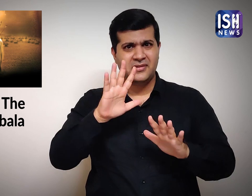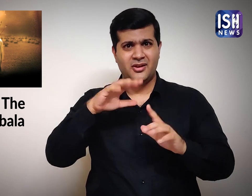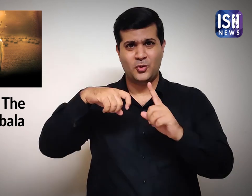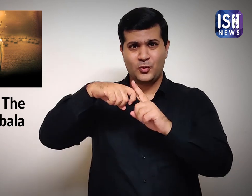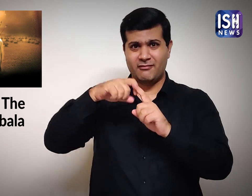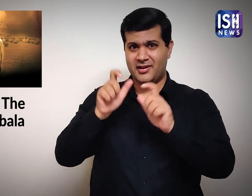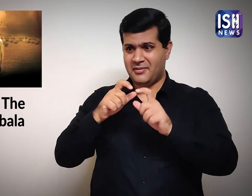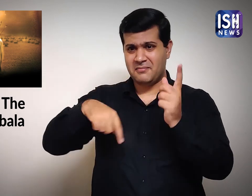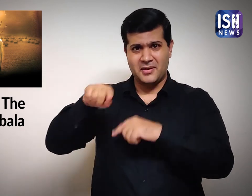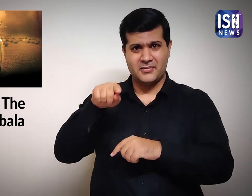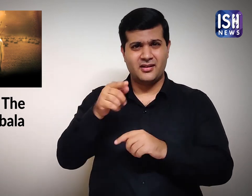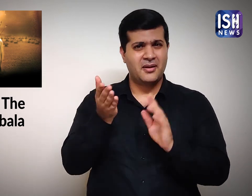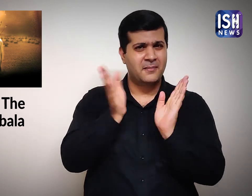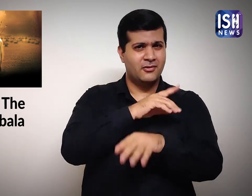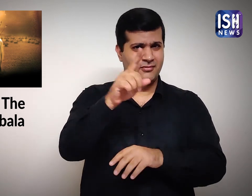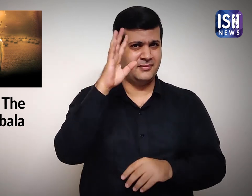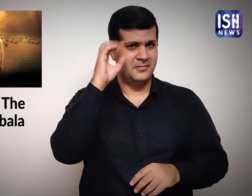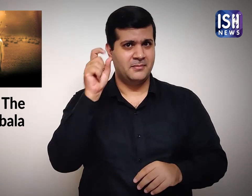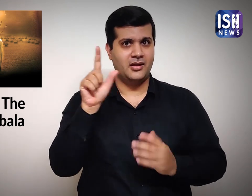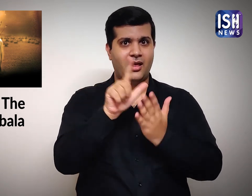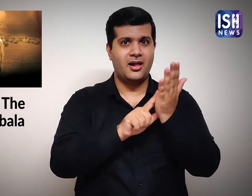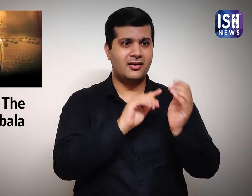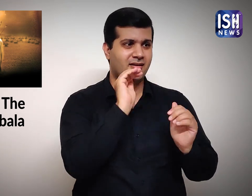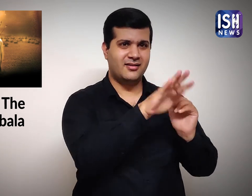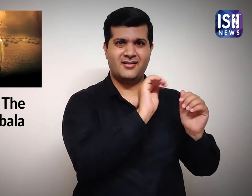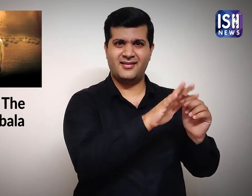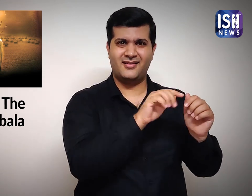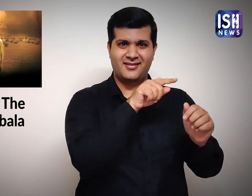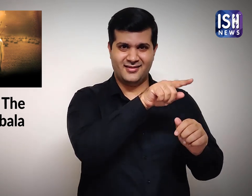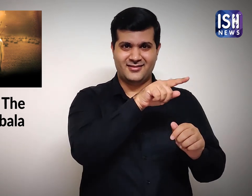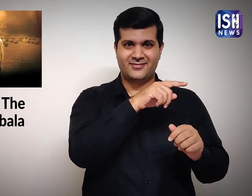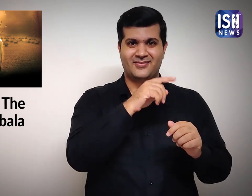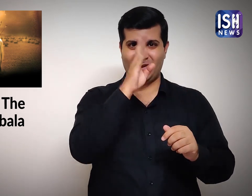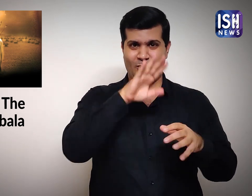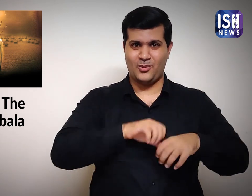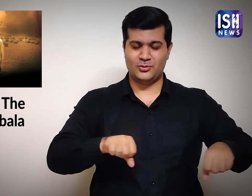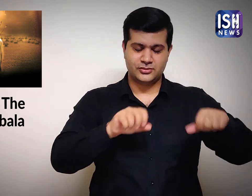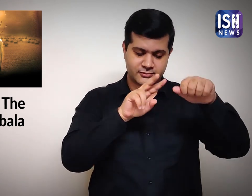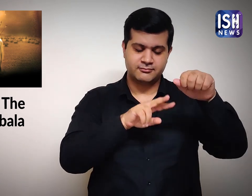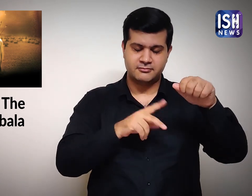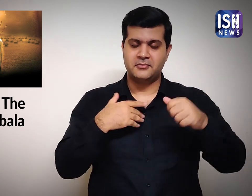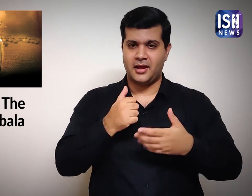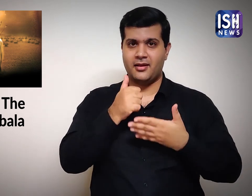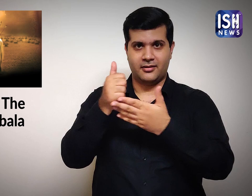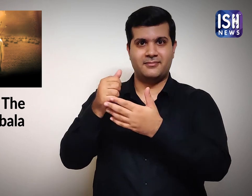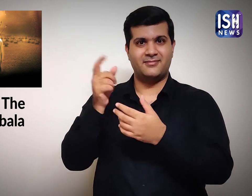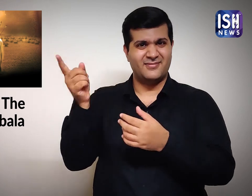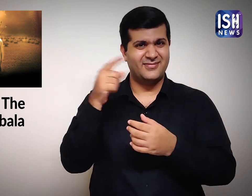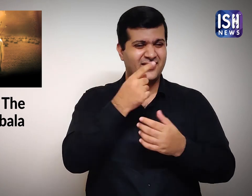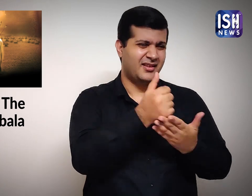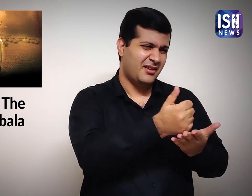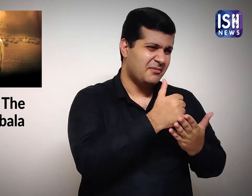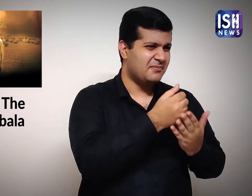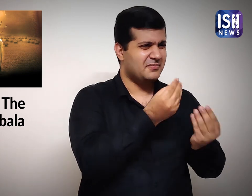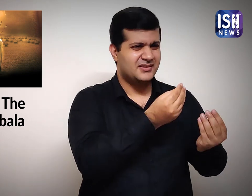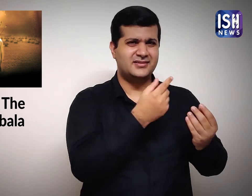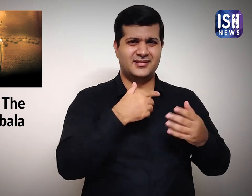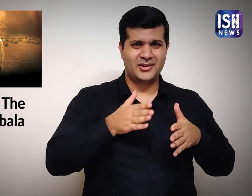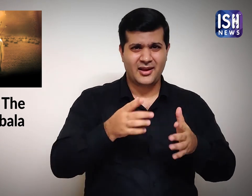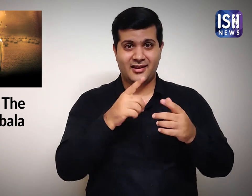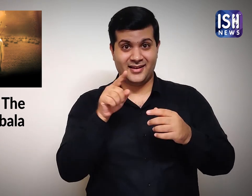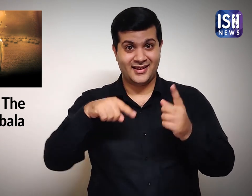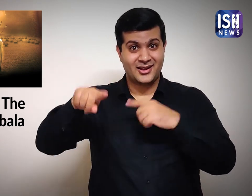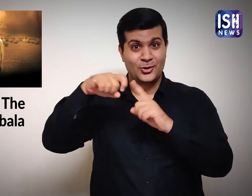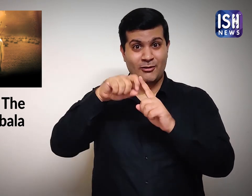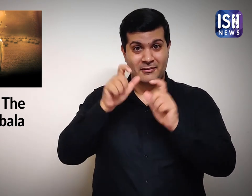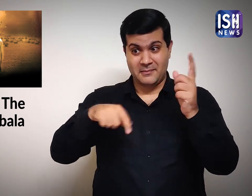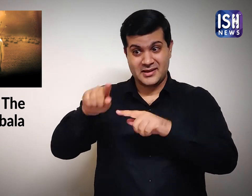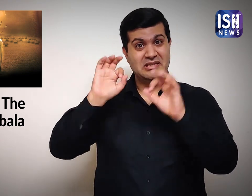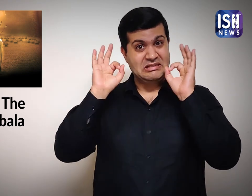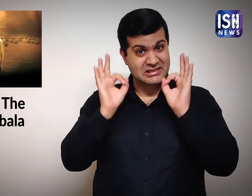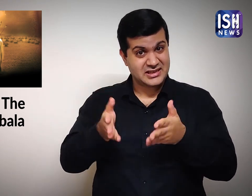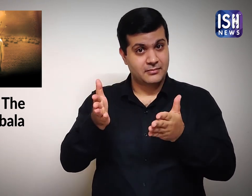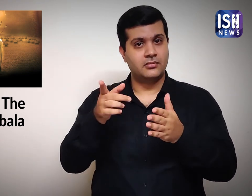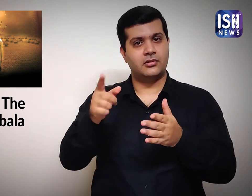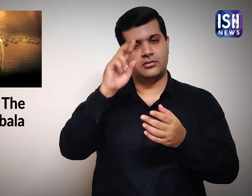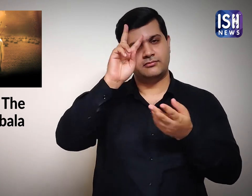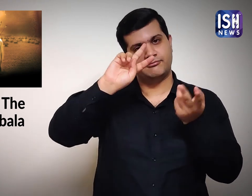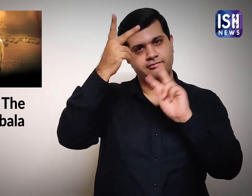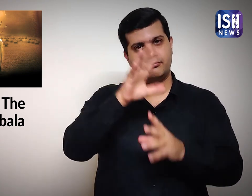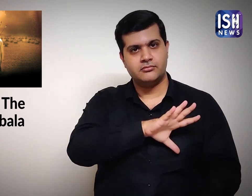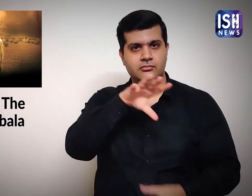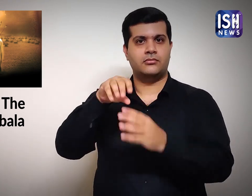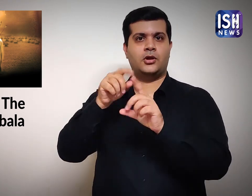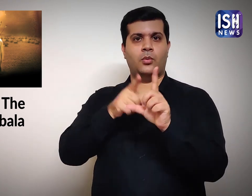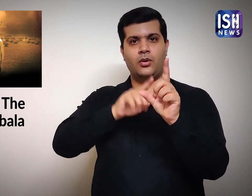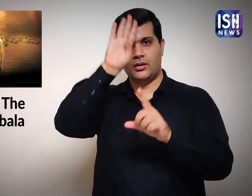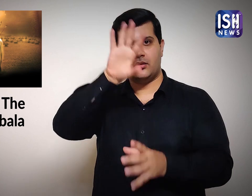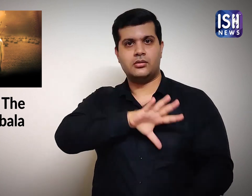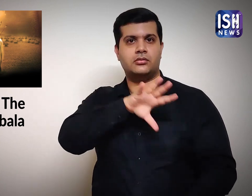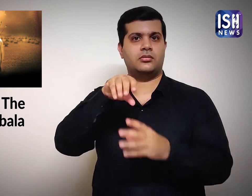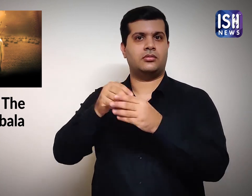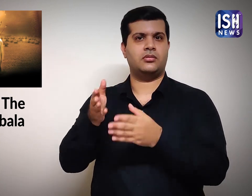Residents of Kufa who had written letters to Hussain asking for help, changed their minds and joined Yazid's army.